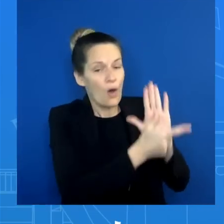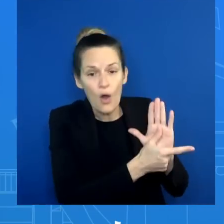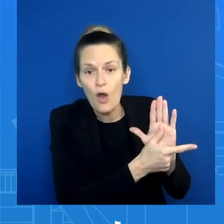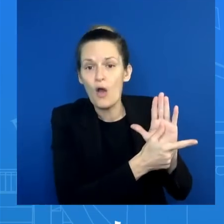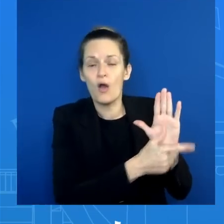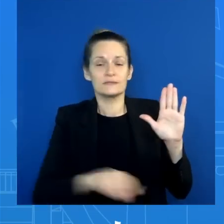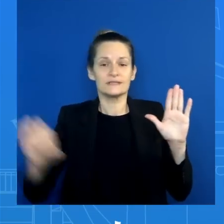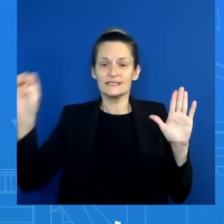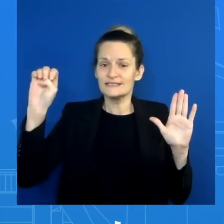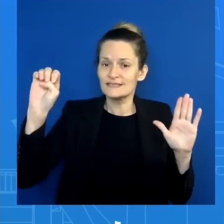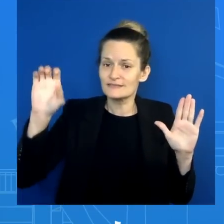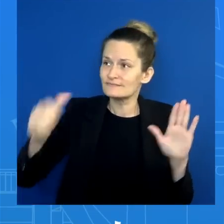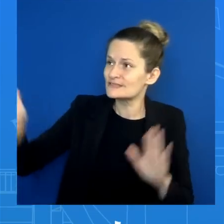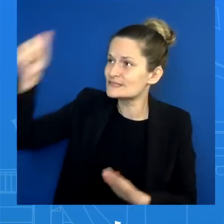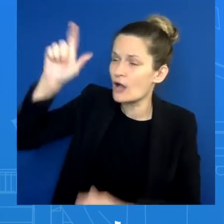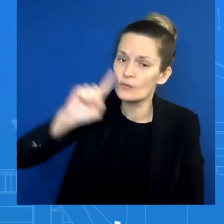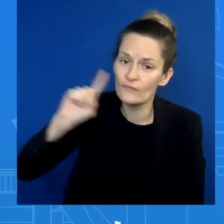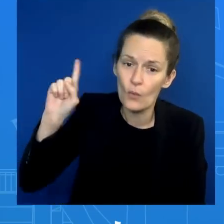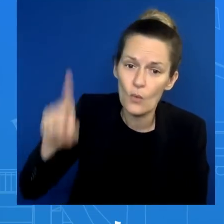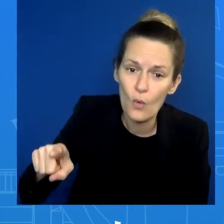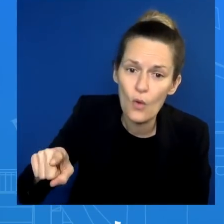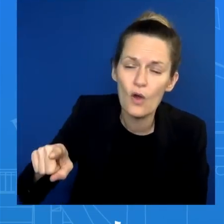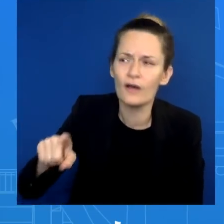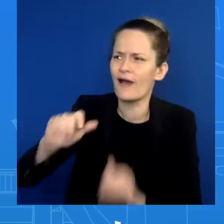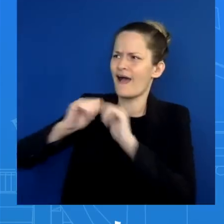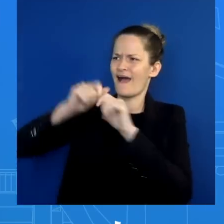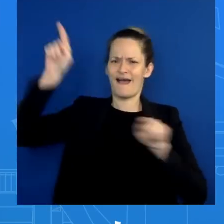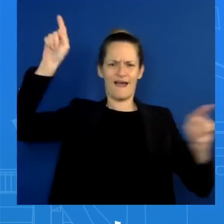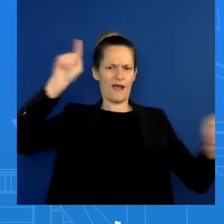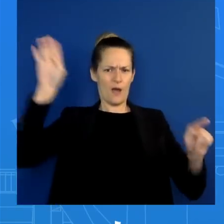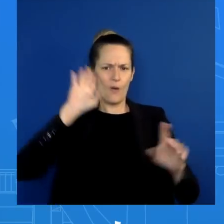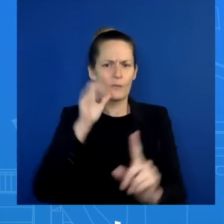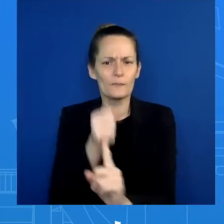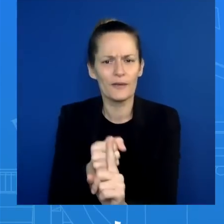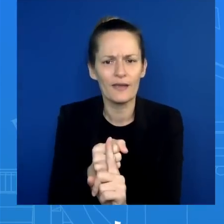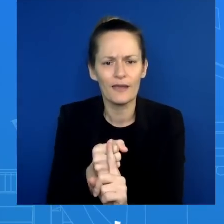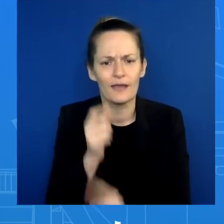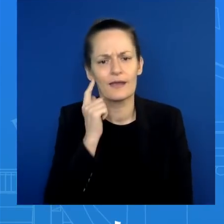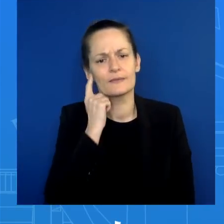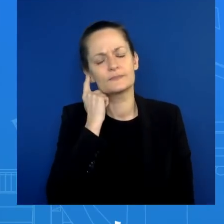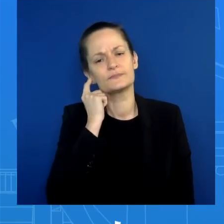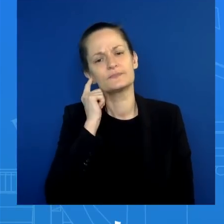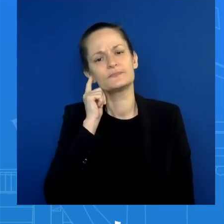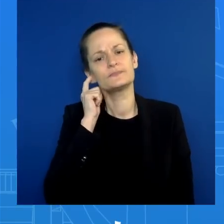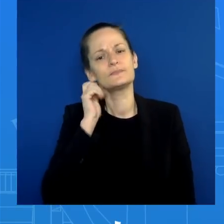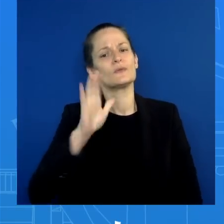fiscally balanced way approach to deal with an issue that does indeed cripple families.